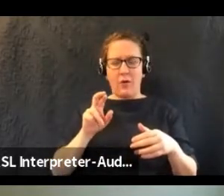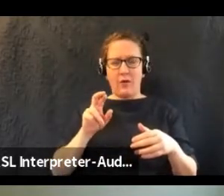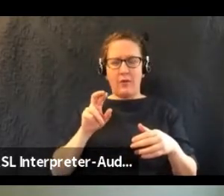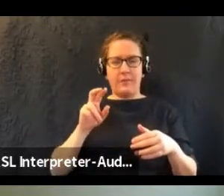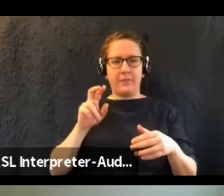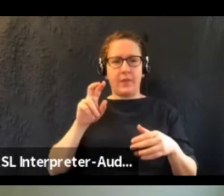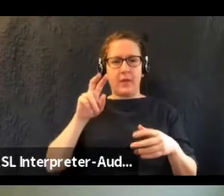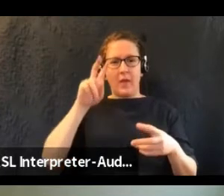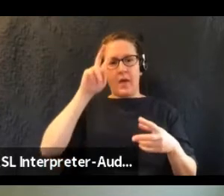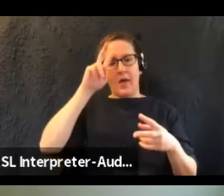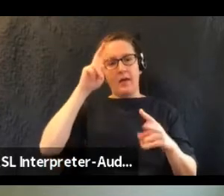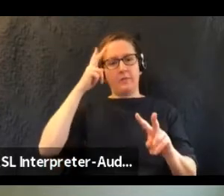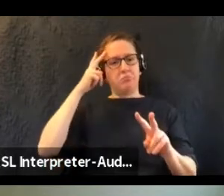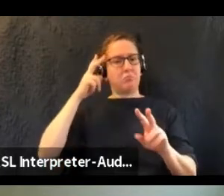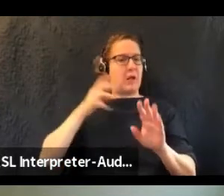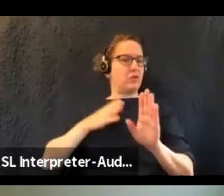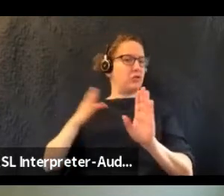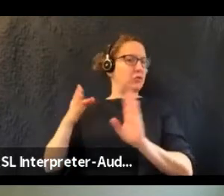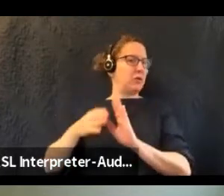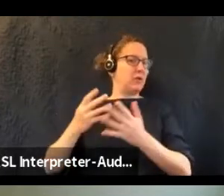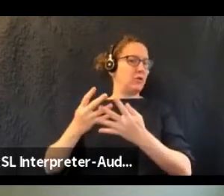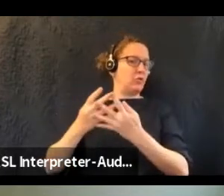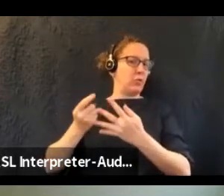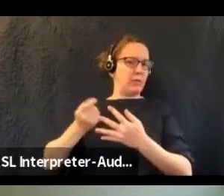screen someone with a disability out?